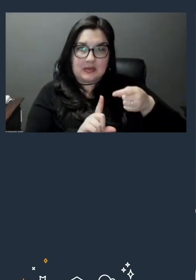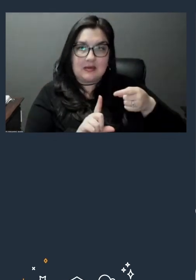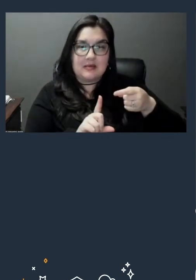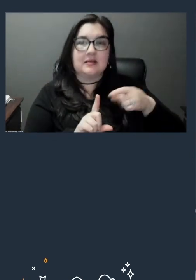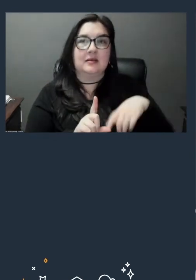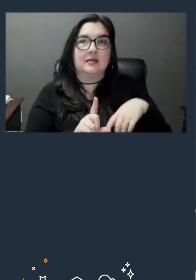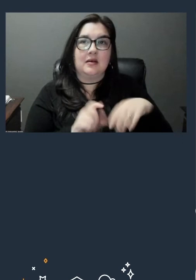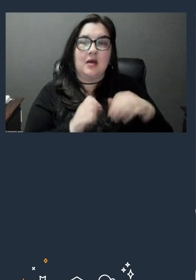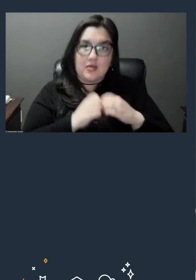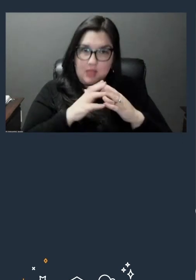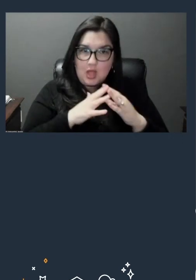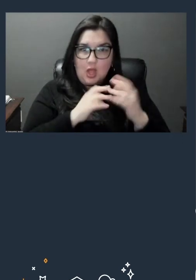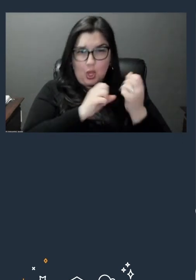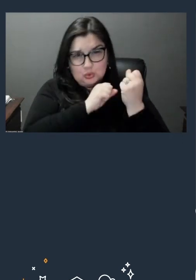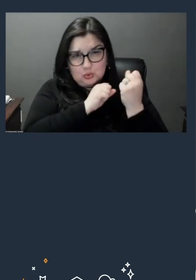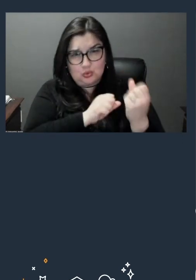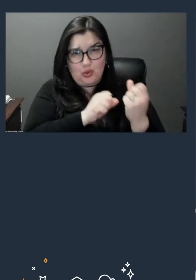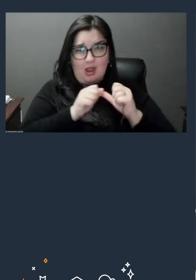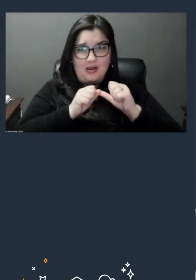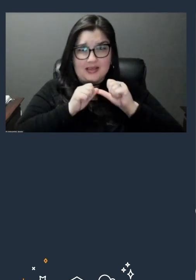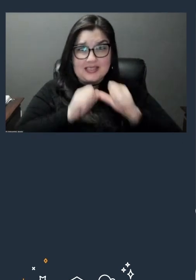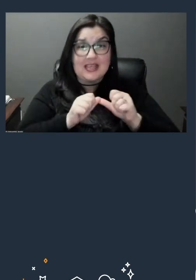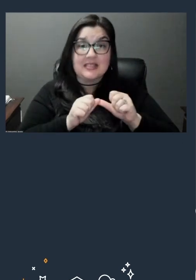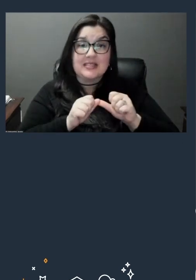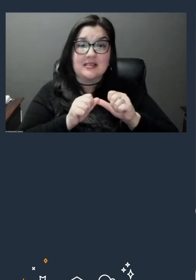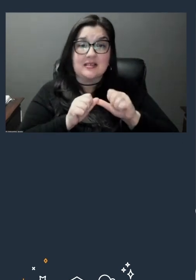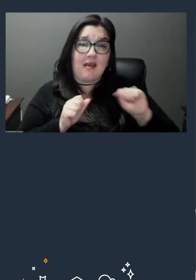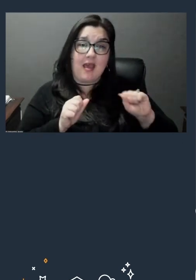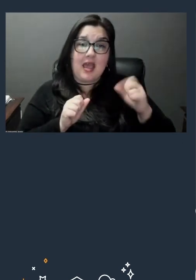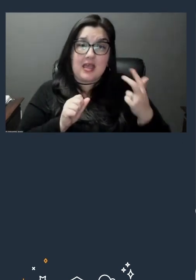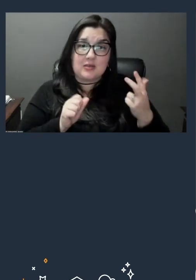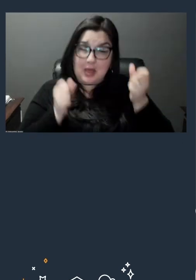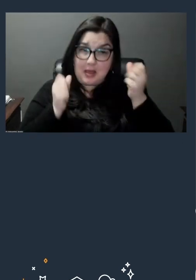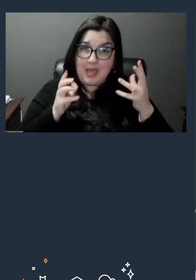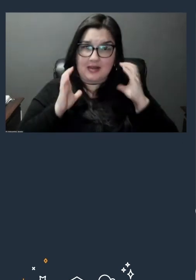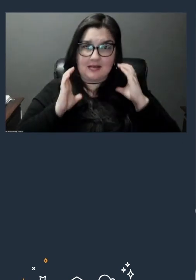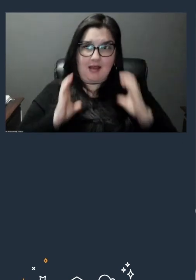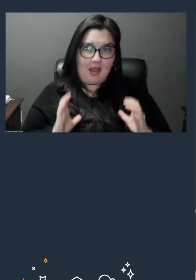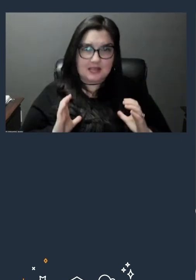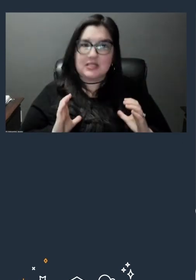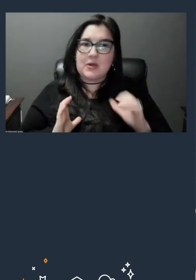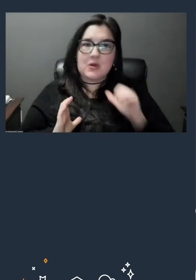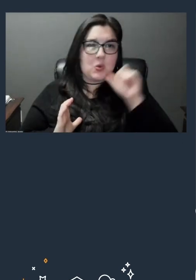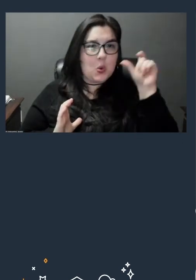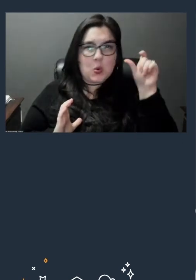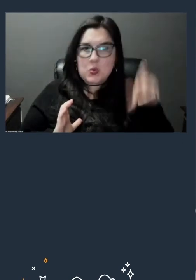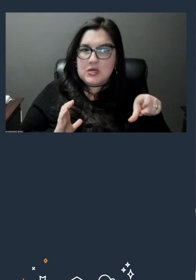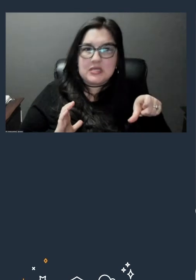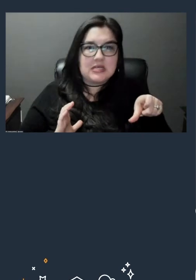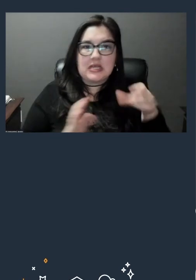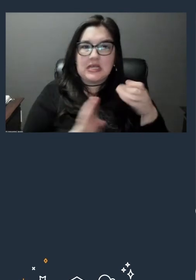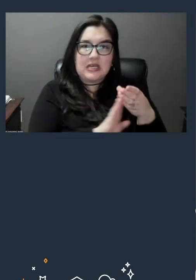from S3, a lot of customer no longer need sort of a previous workaround